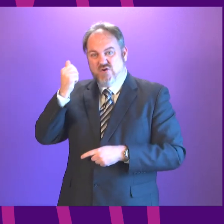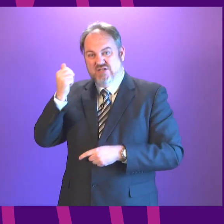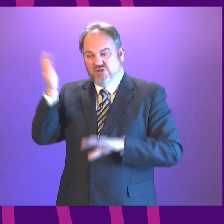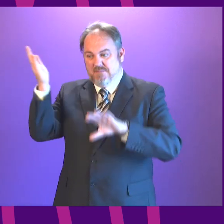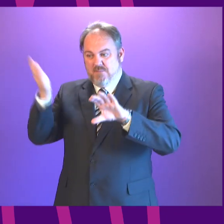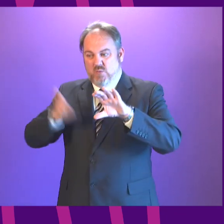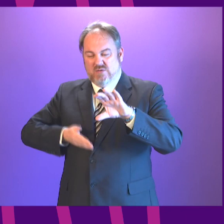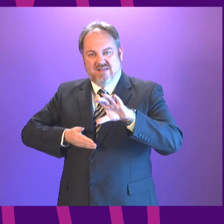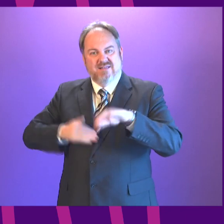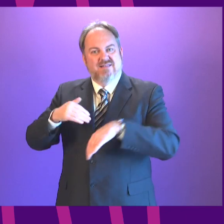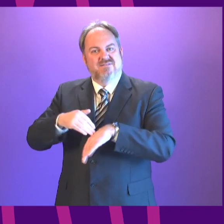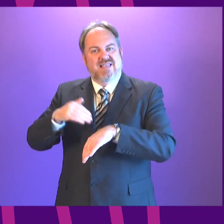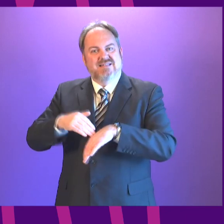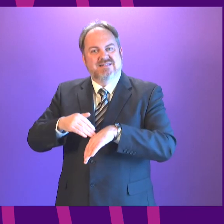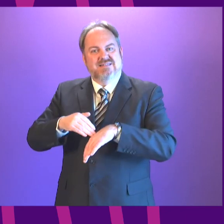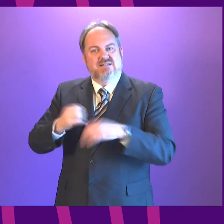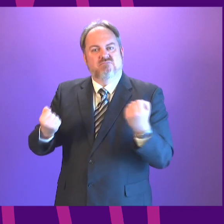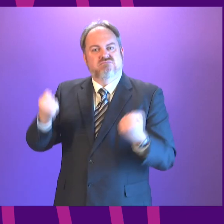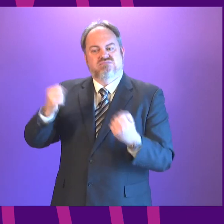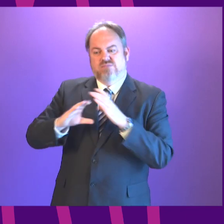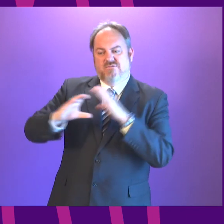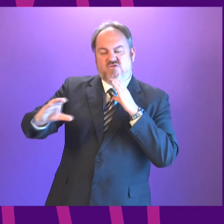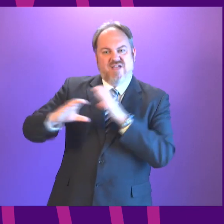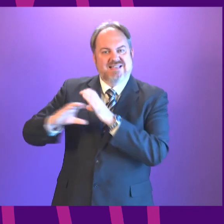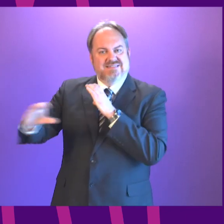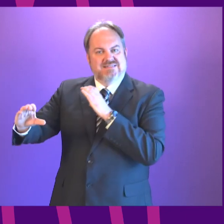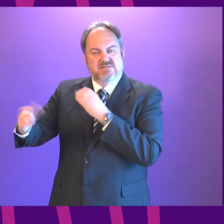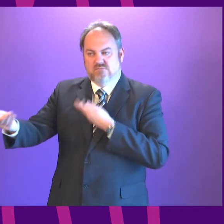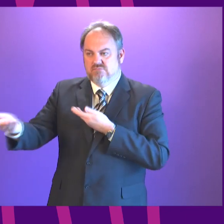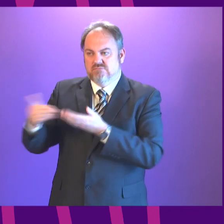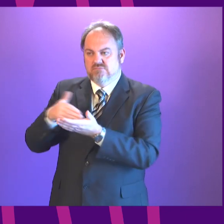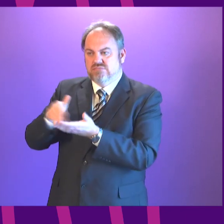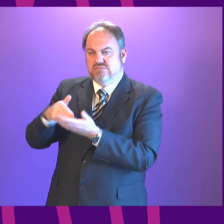freight. I took part in a COBRA meeting on that issue yesterday and also chaired a meeting